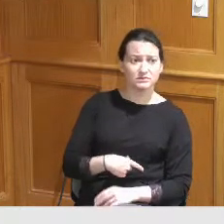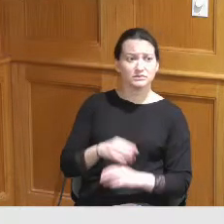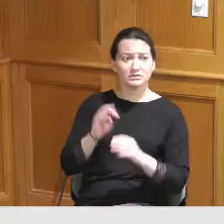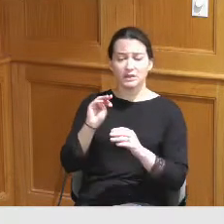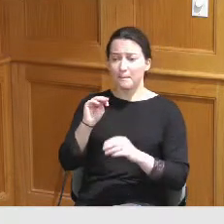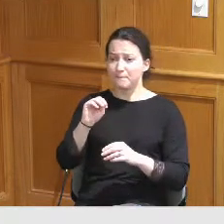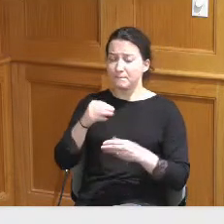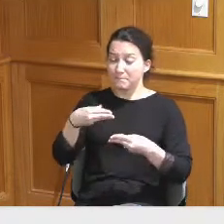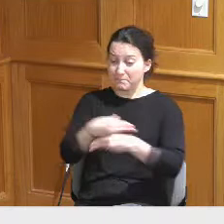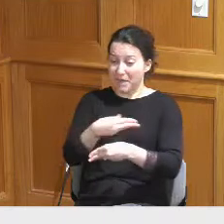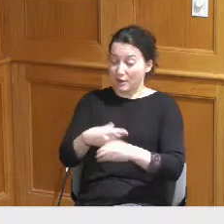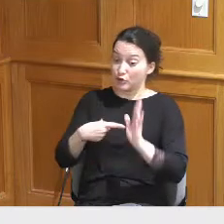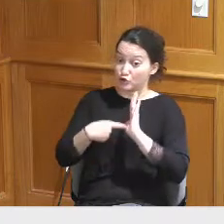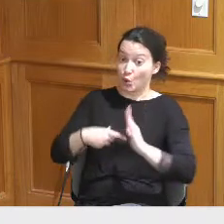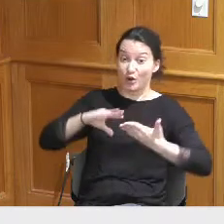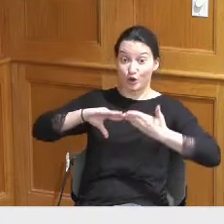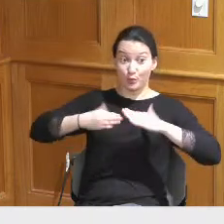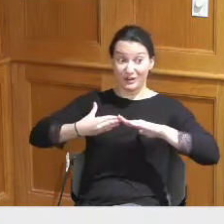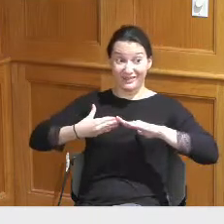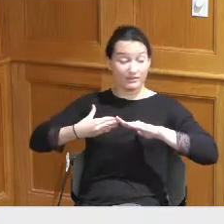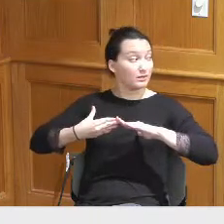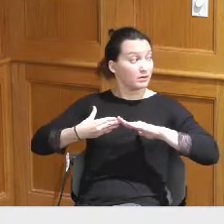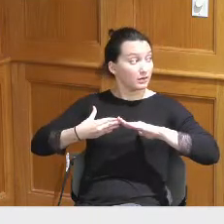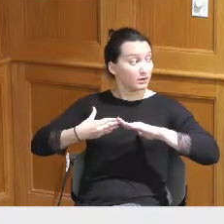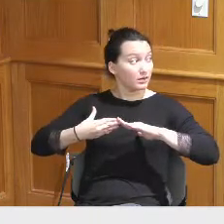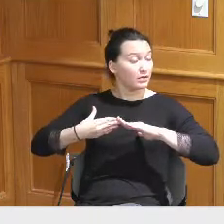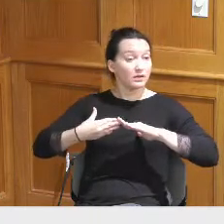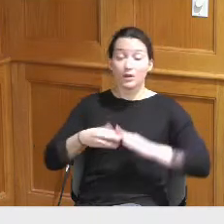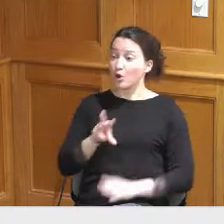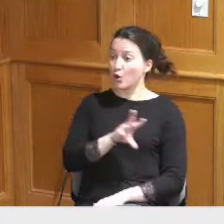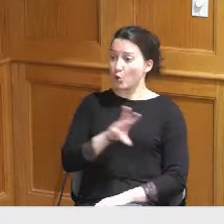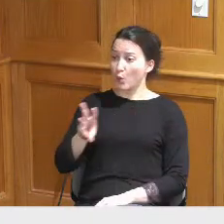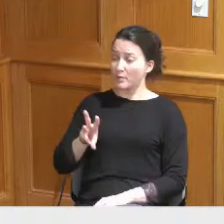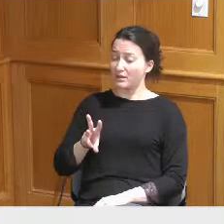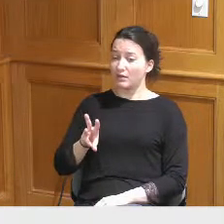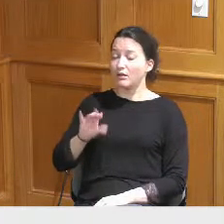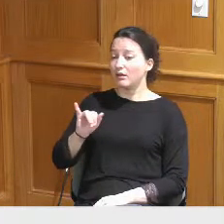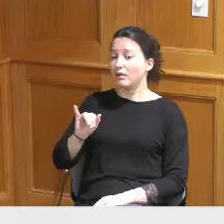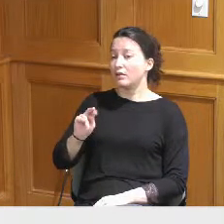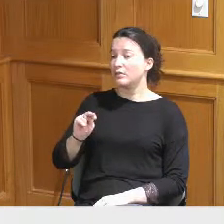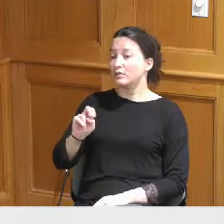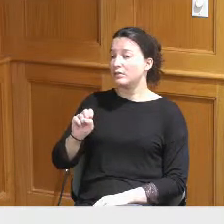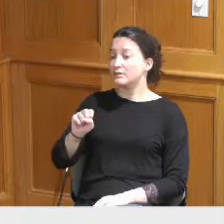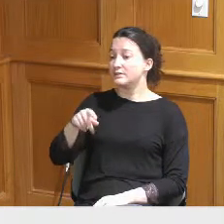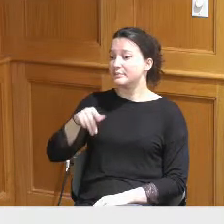just to let the community know that we have a we have a website for inspire for youth initially you